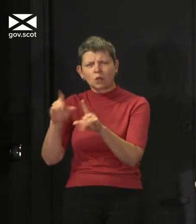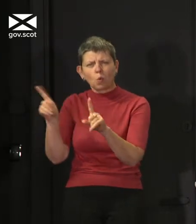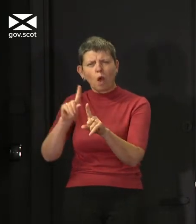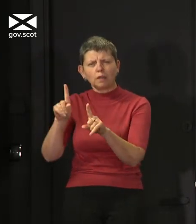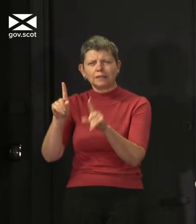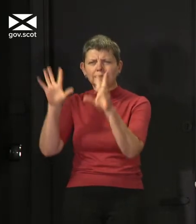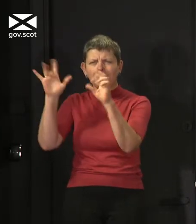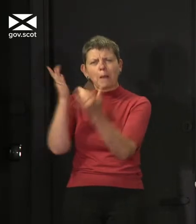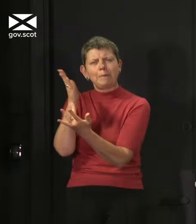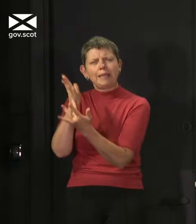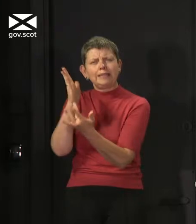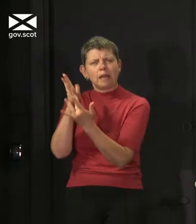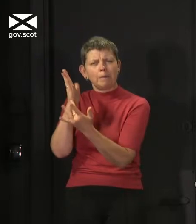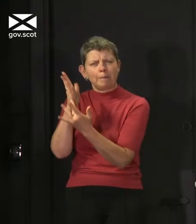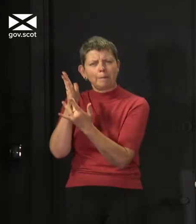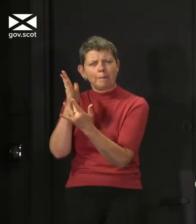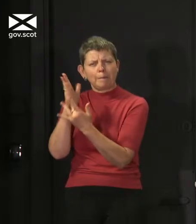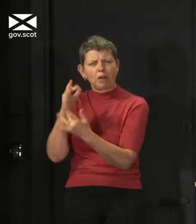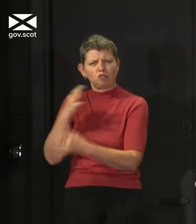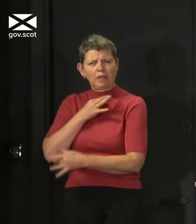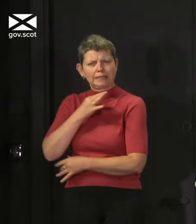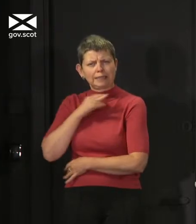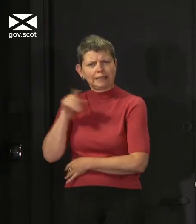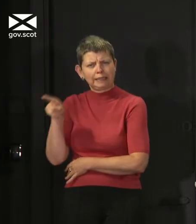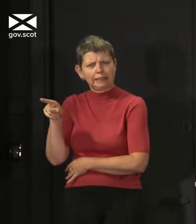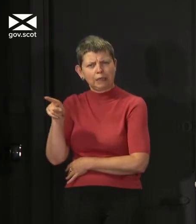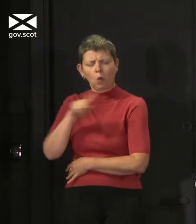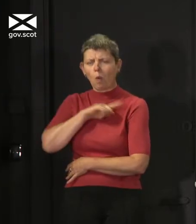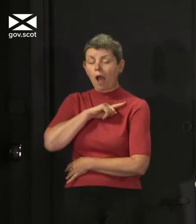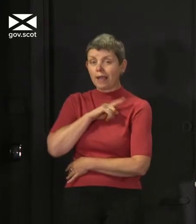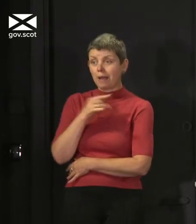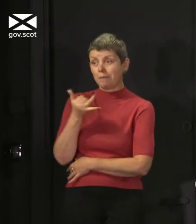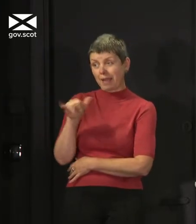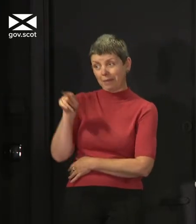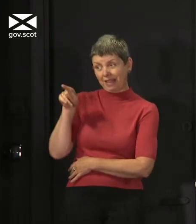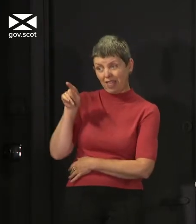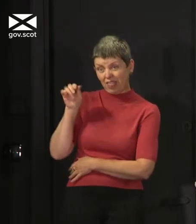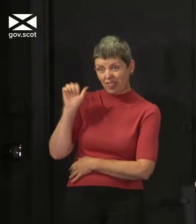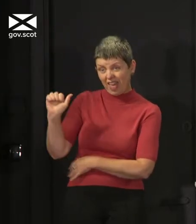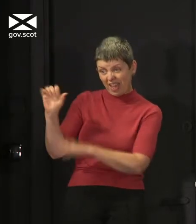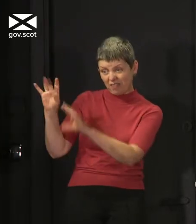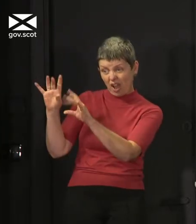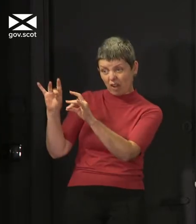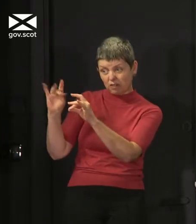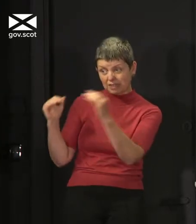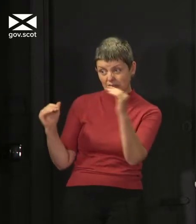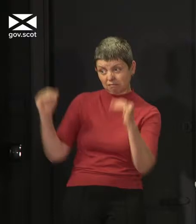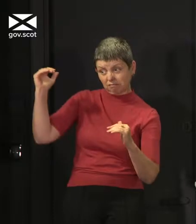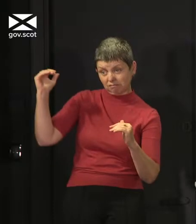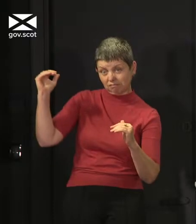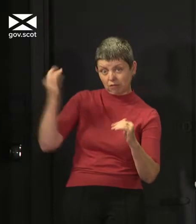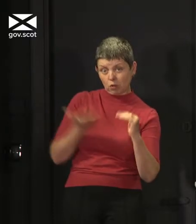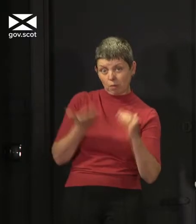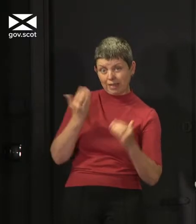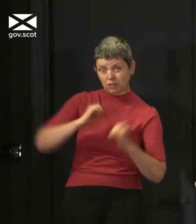medium risk because that is where there may be some countries that have a higher prevalence of the virus than Scotland does right now.